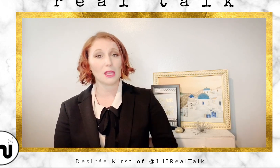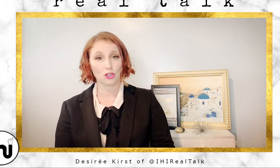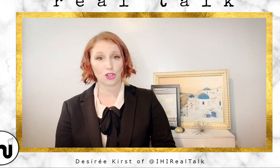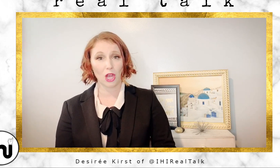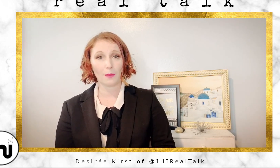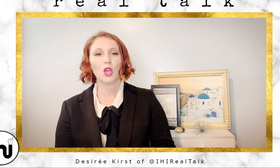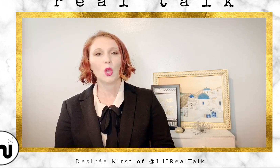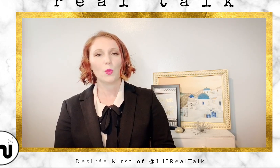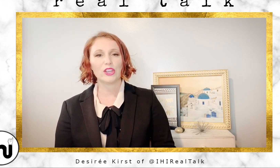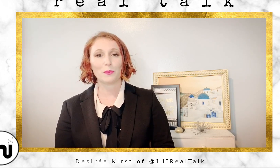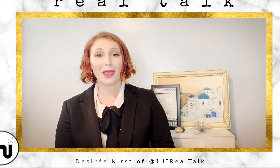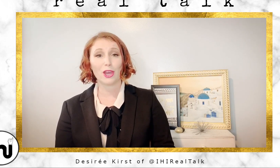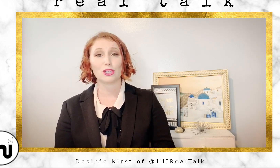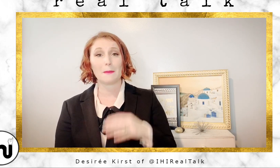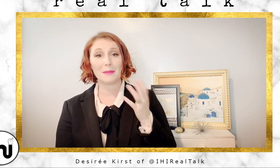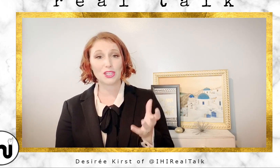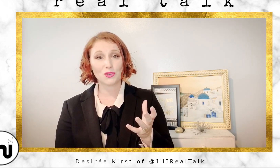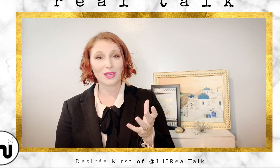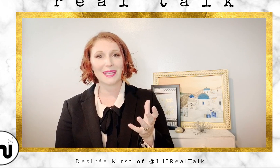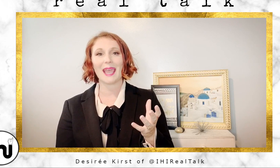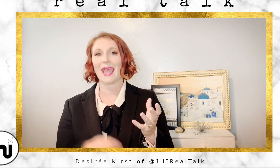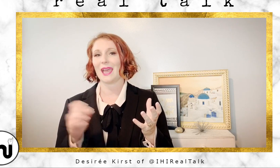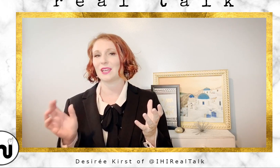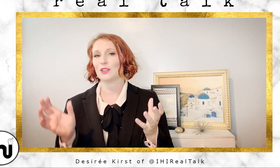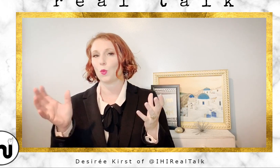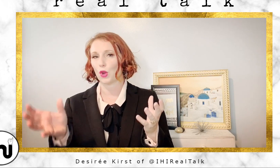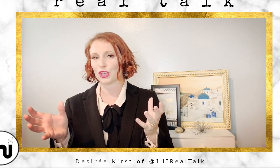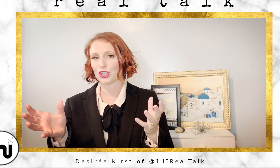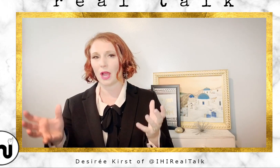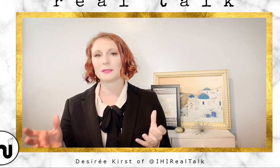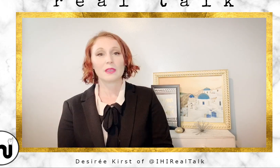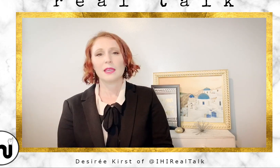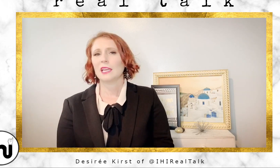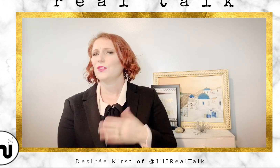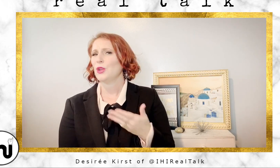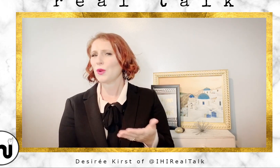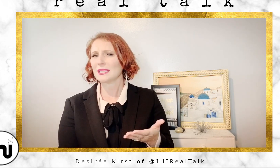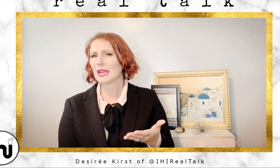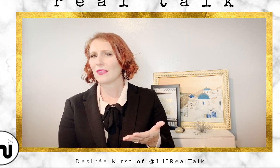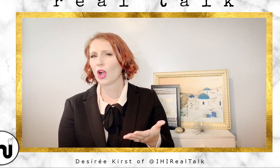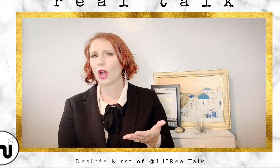mentorshop, which pairs mentoring and workshops. If you notice anything odd